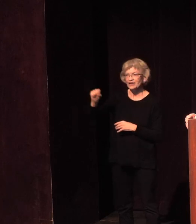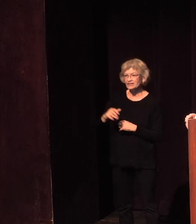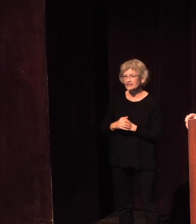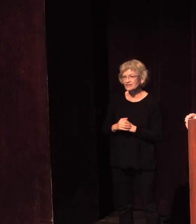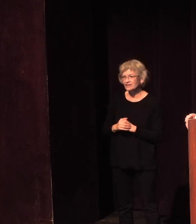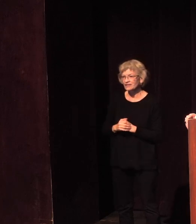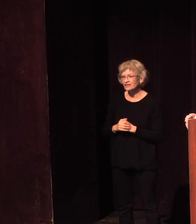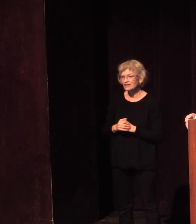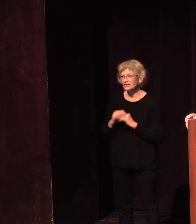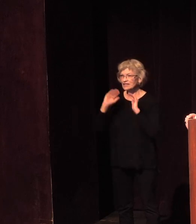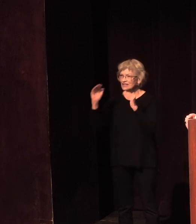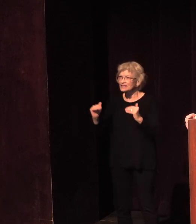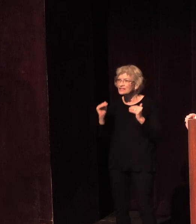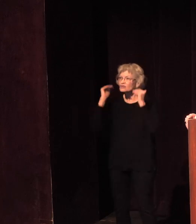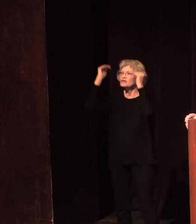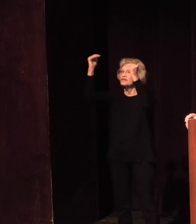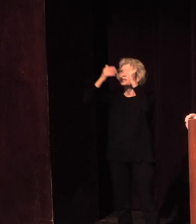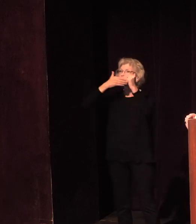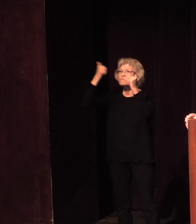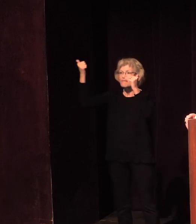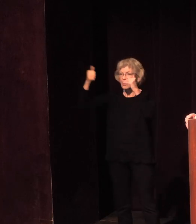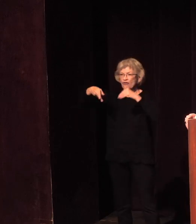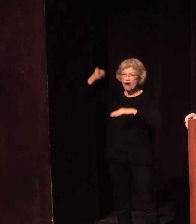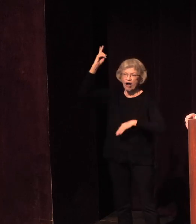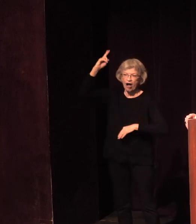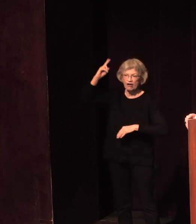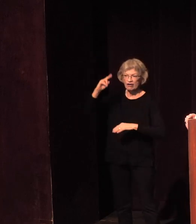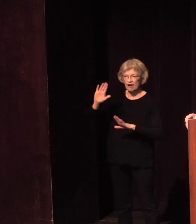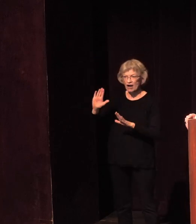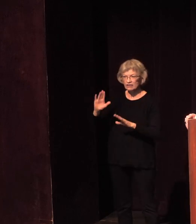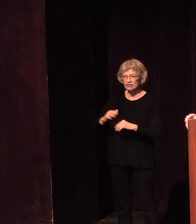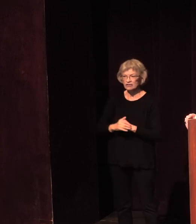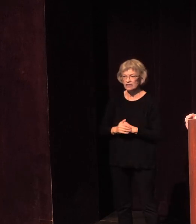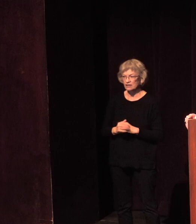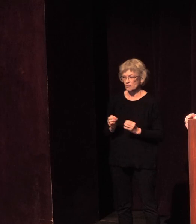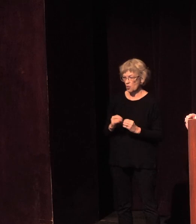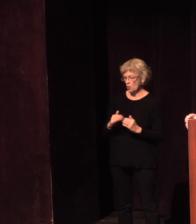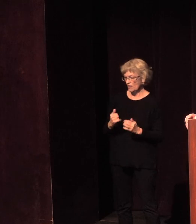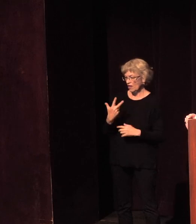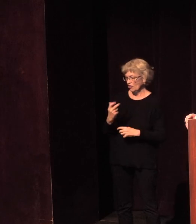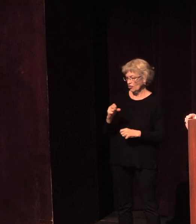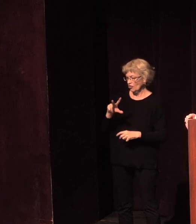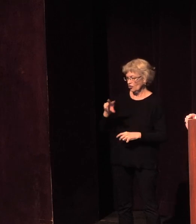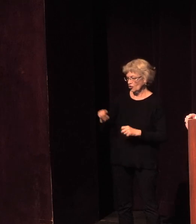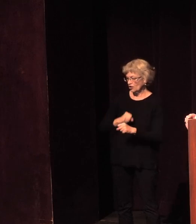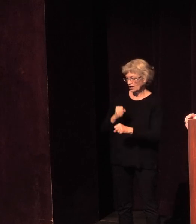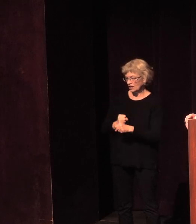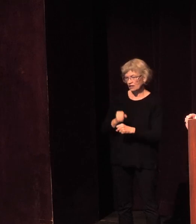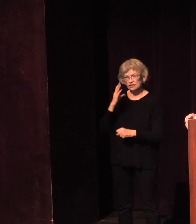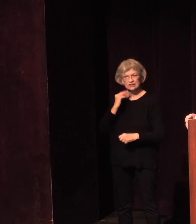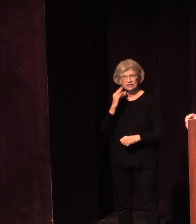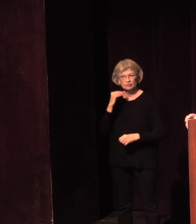Goswami is uniquely qualified to lead one of the best community colleges in the nation to even greater levels of excellence.